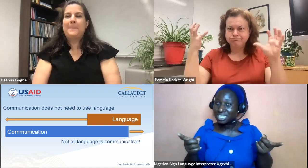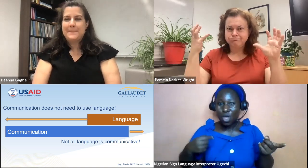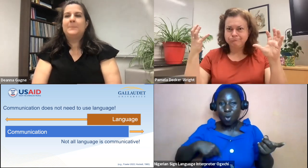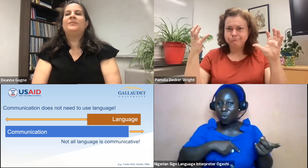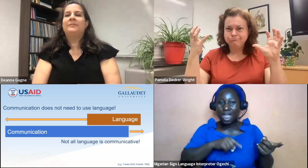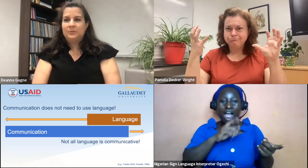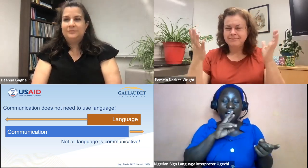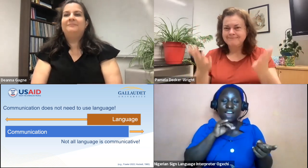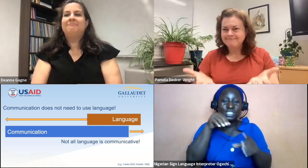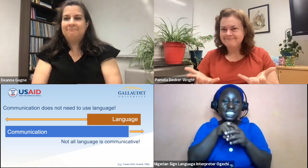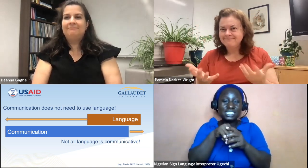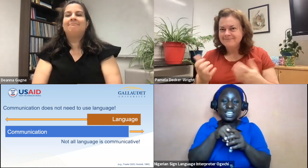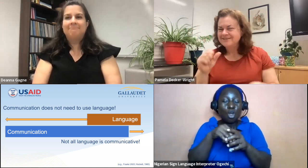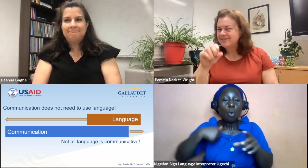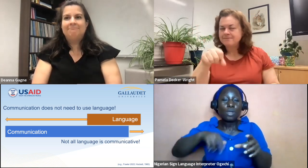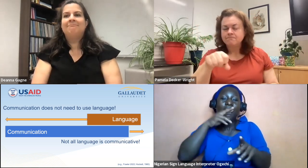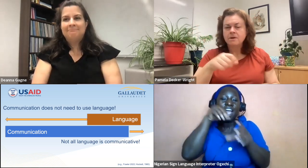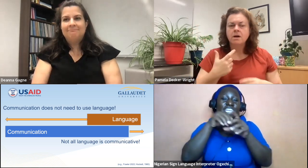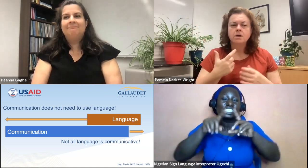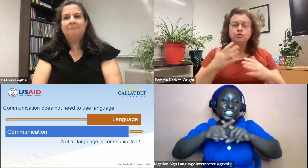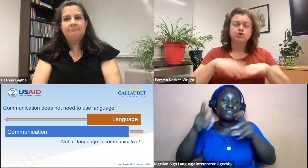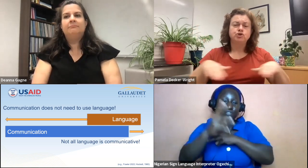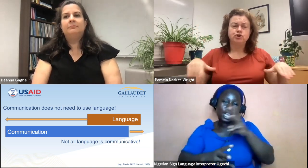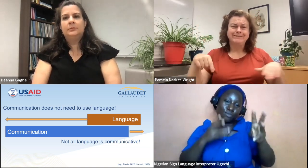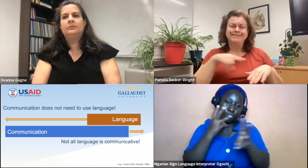But in that moment we're actually having different thoughts. And we're not